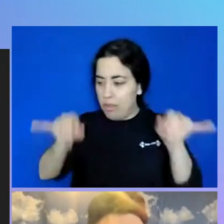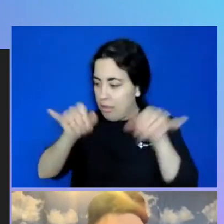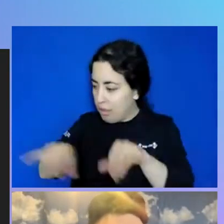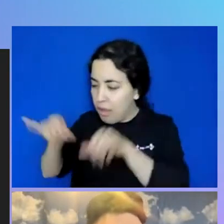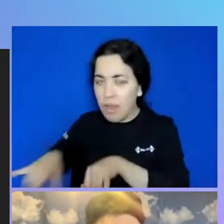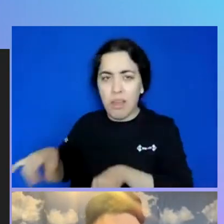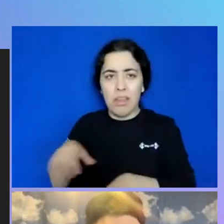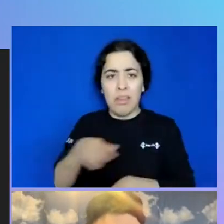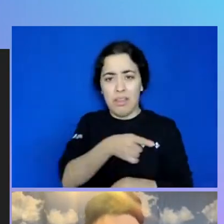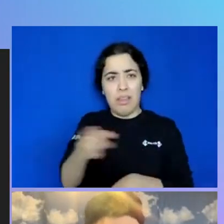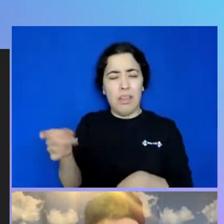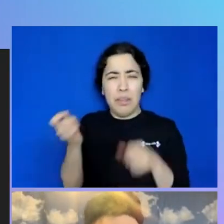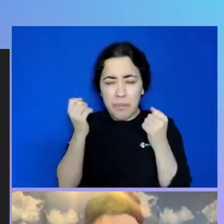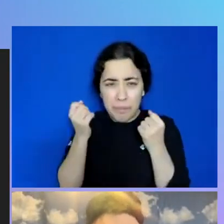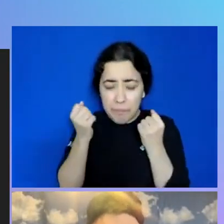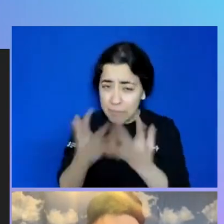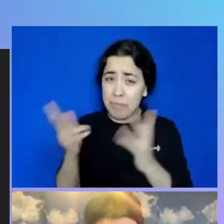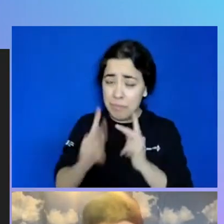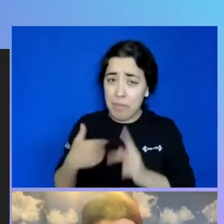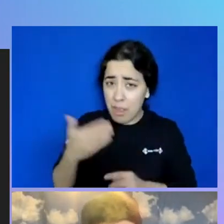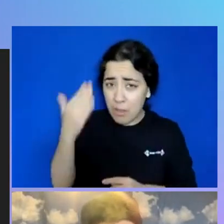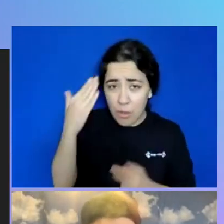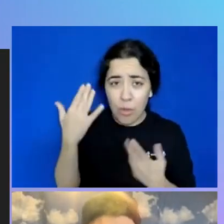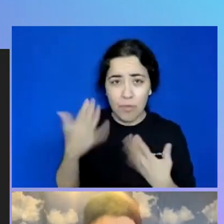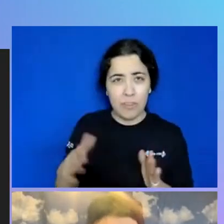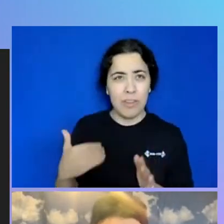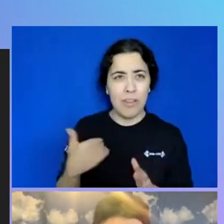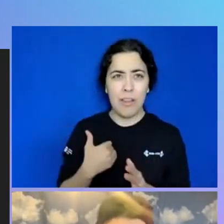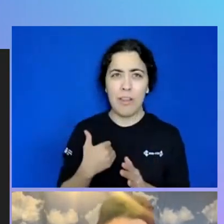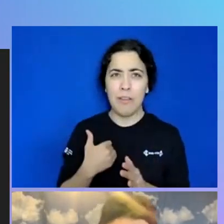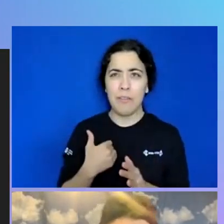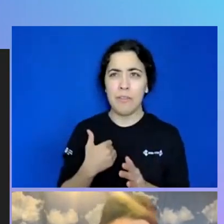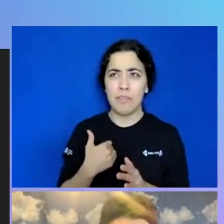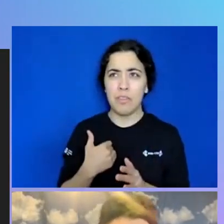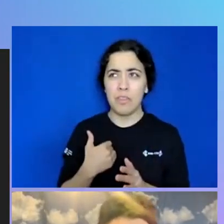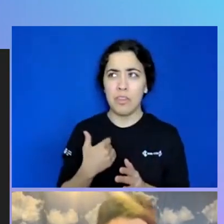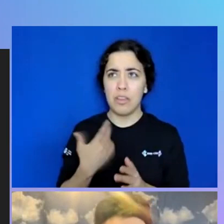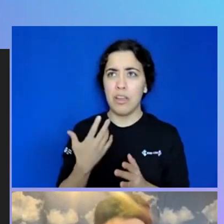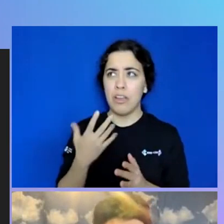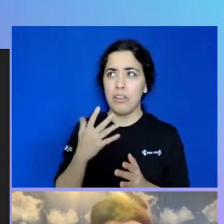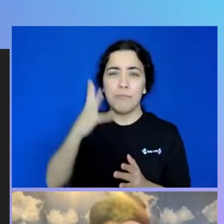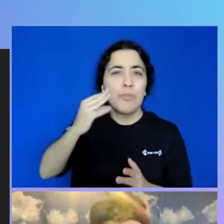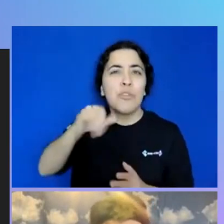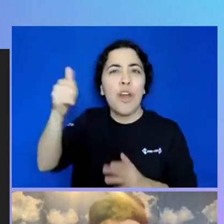don't have this explicit bias